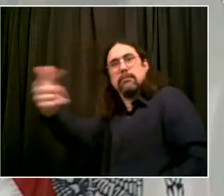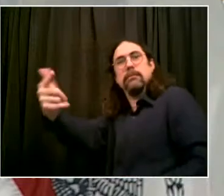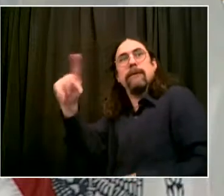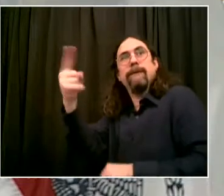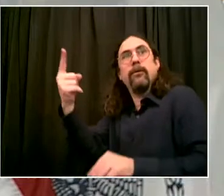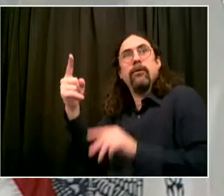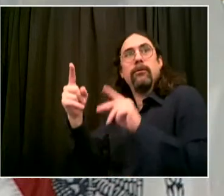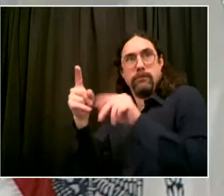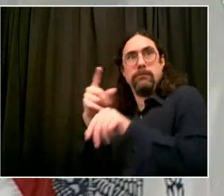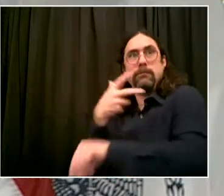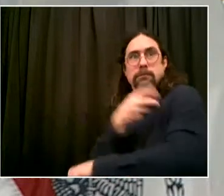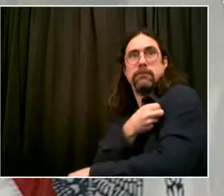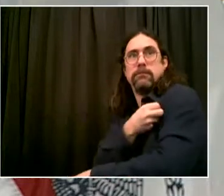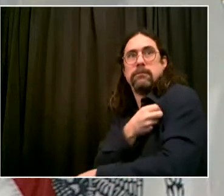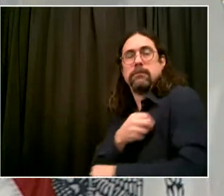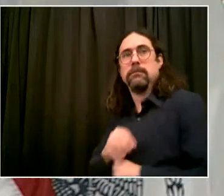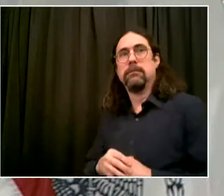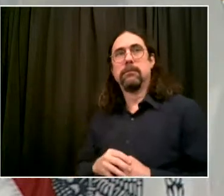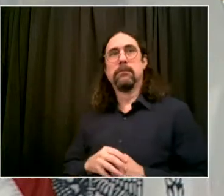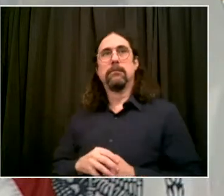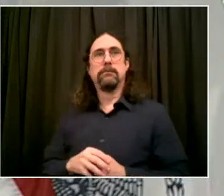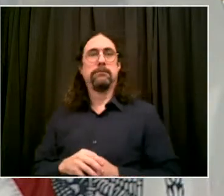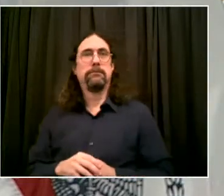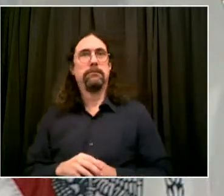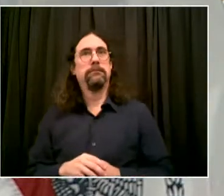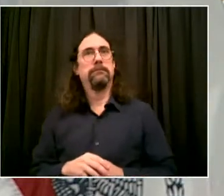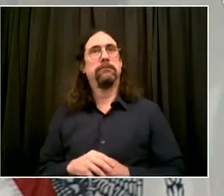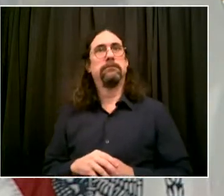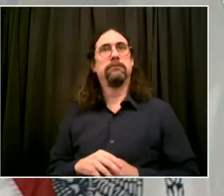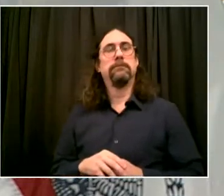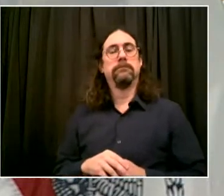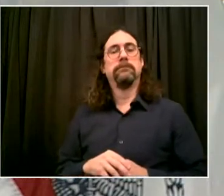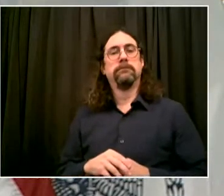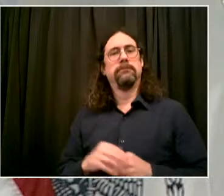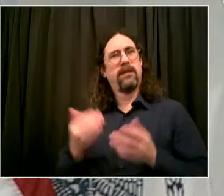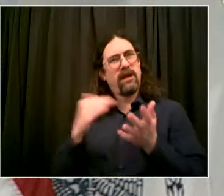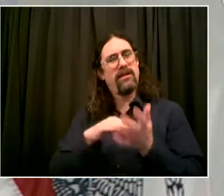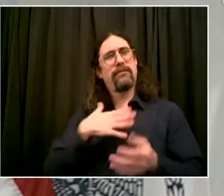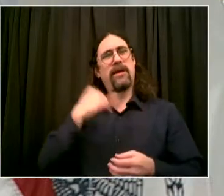BECAUSE WE OBVIOUSLY SEE MORE EFFORTS